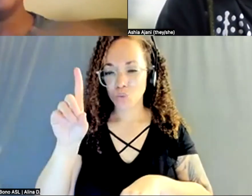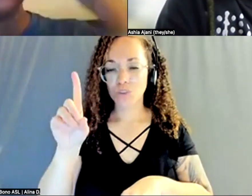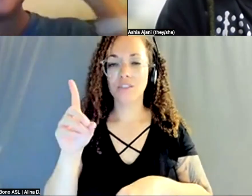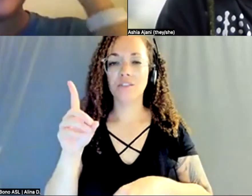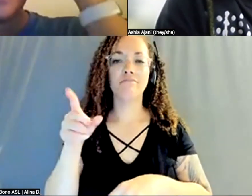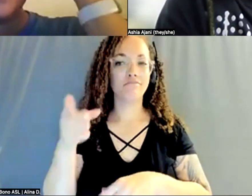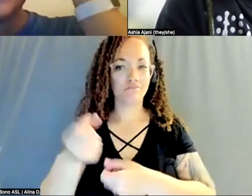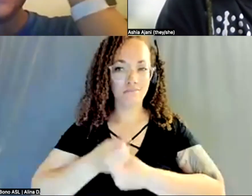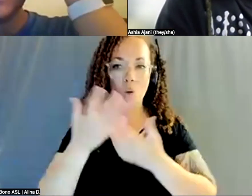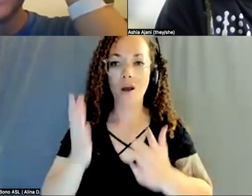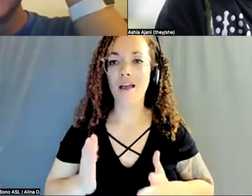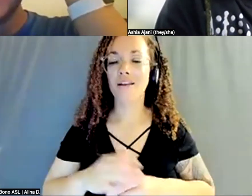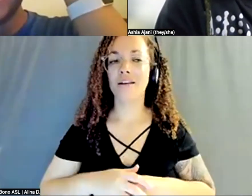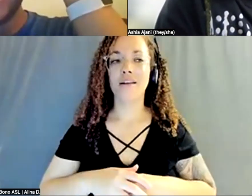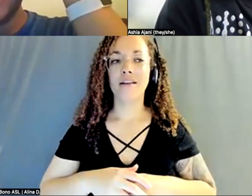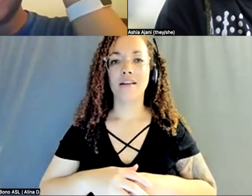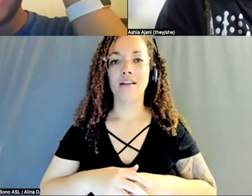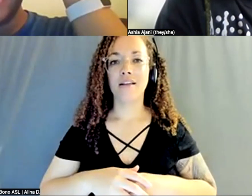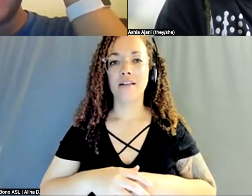“No Knowledge is Complete until it